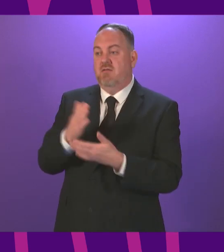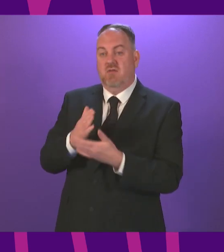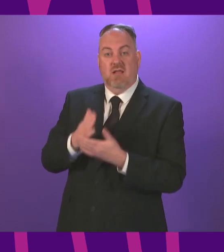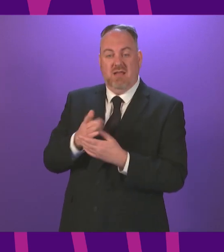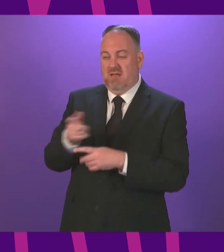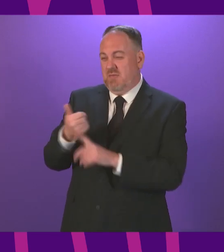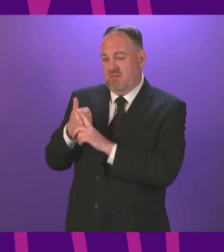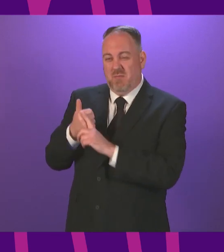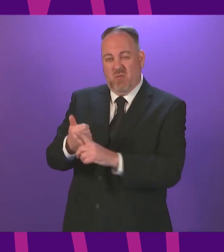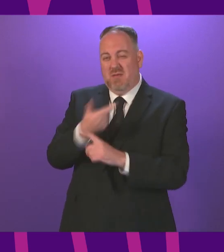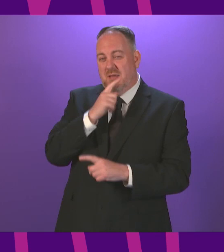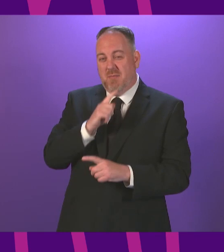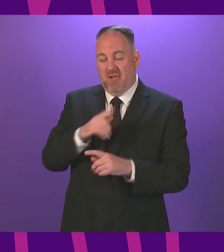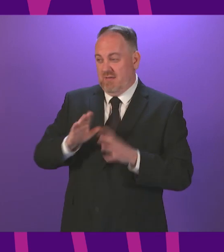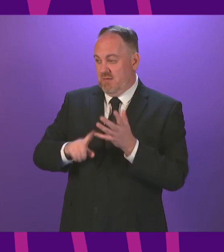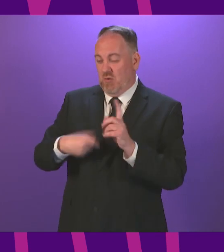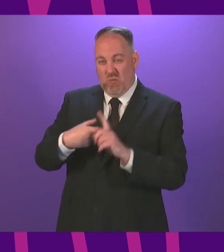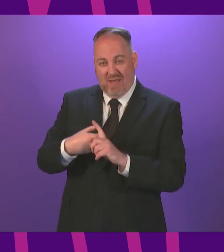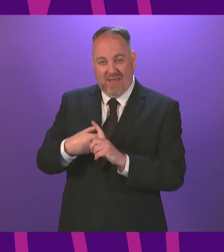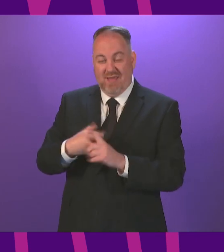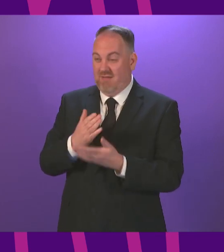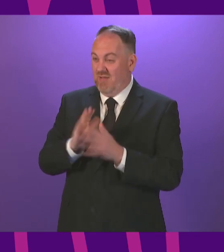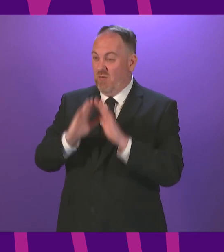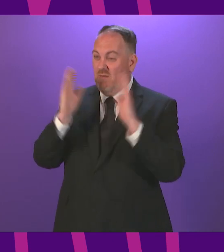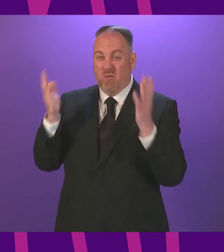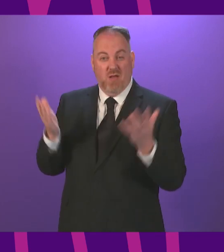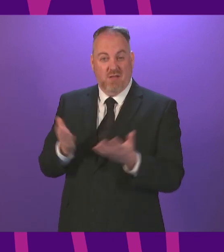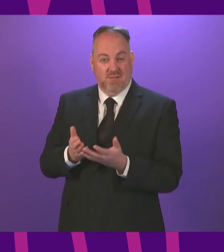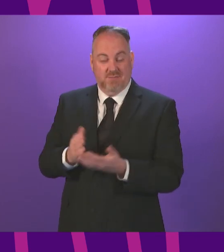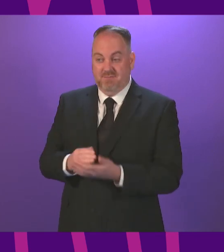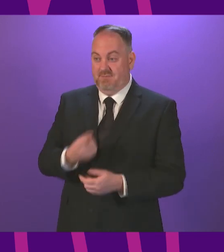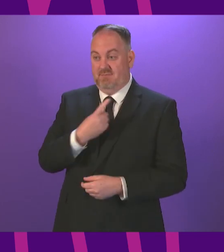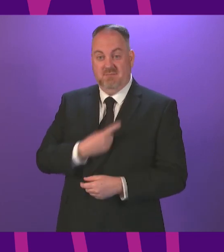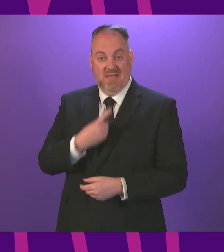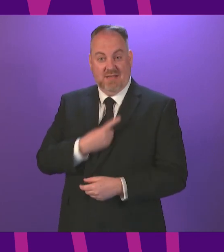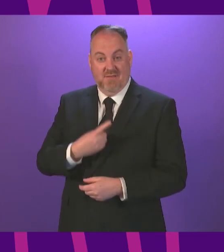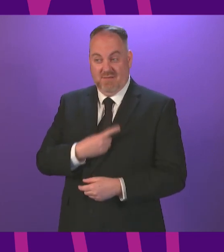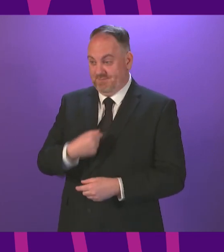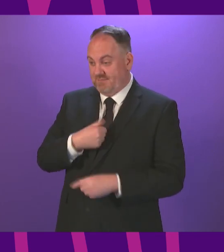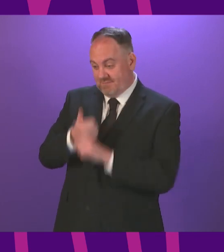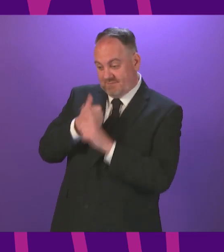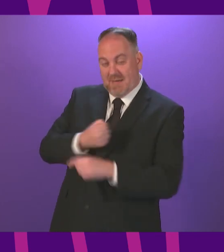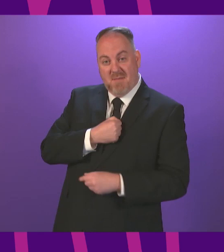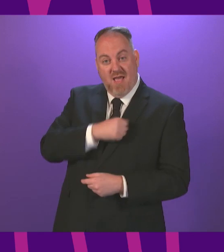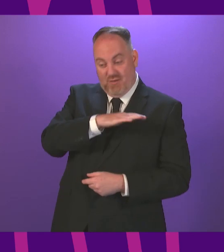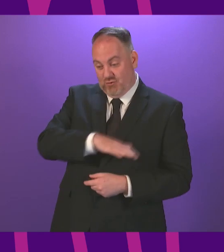the world. I am sure that I am not the only parent in the country who has helped to support their children around their mini or junior dukes or the Duke of Edinburgh’s award.